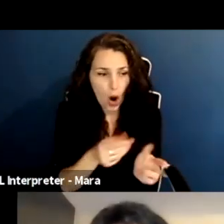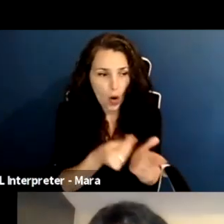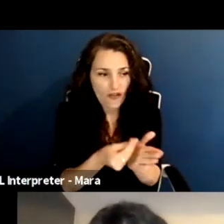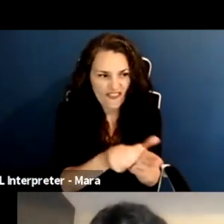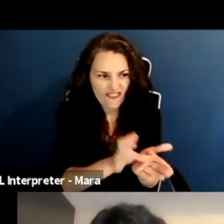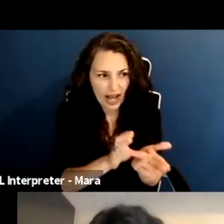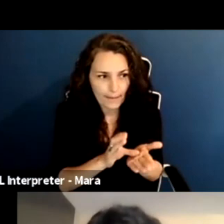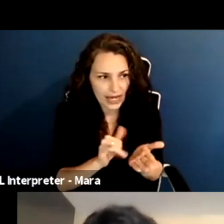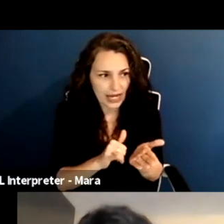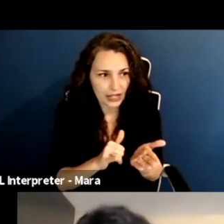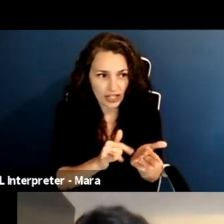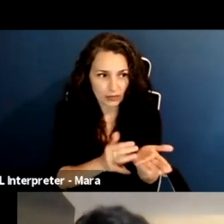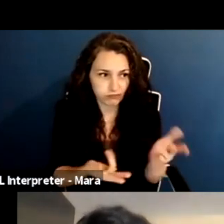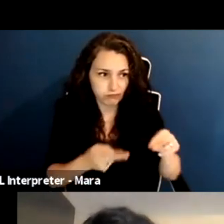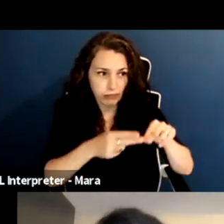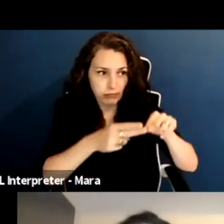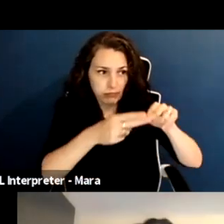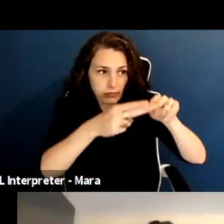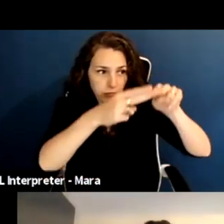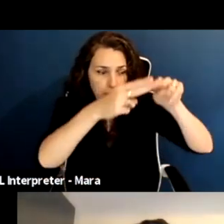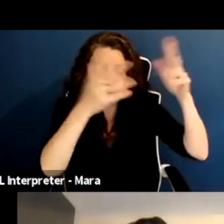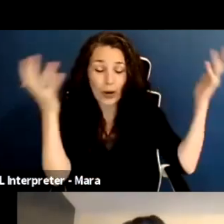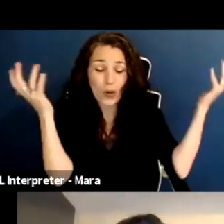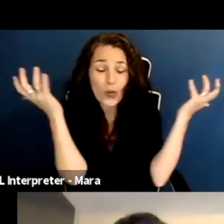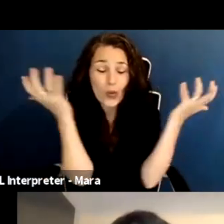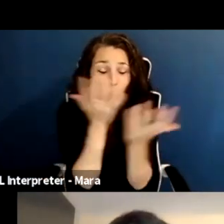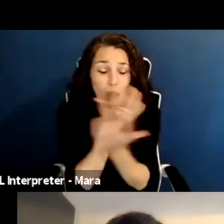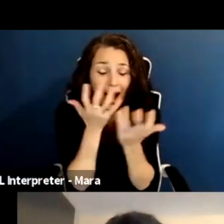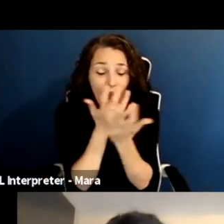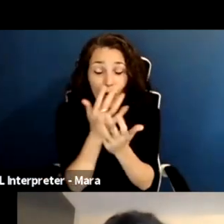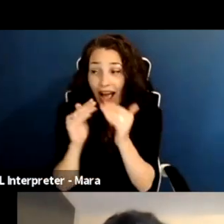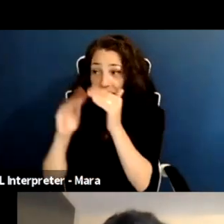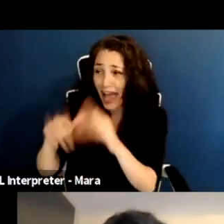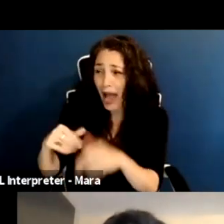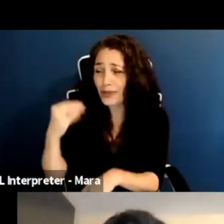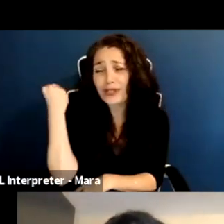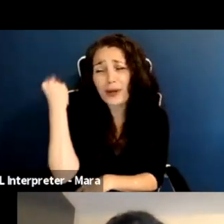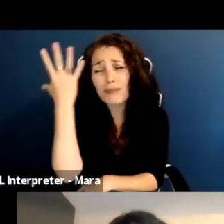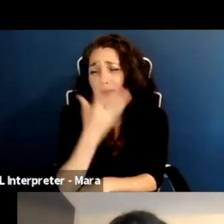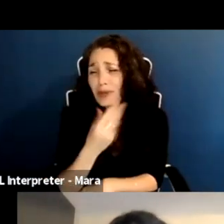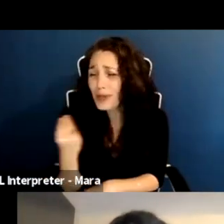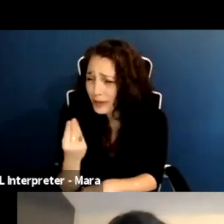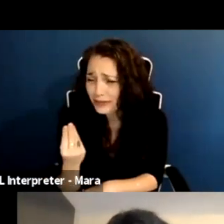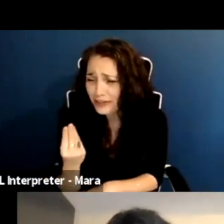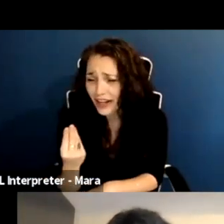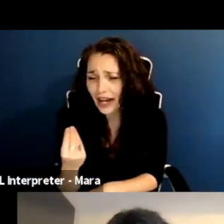would be as beautiful as they are. (chuckles) 'Cause in our heads, we were thinking like four walls,